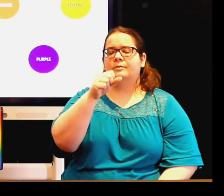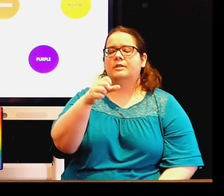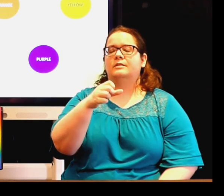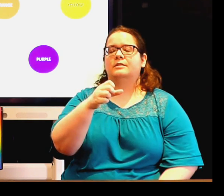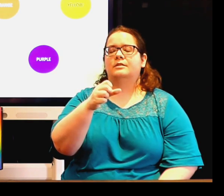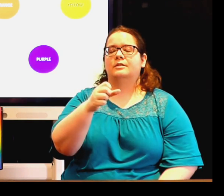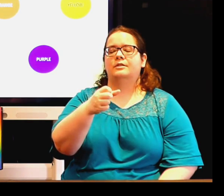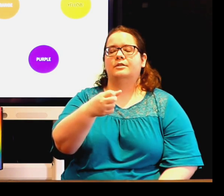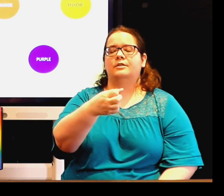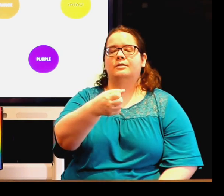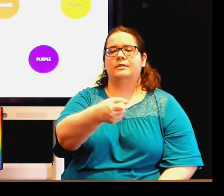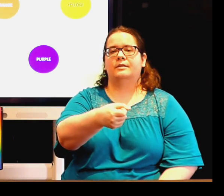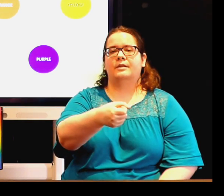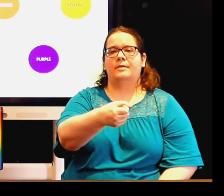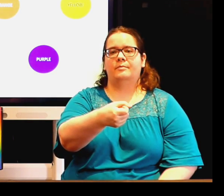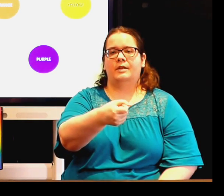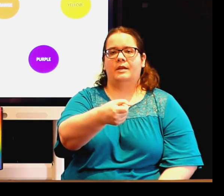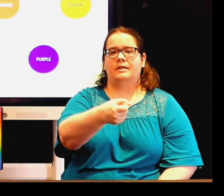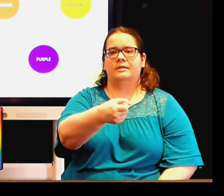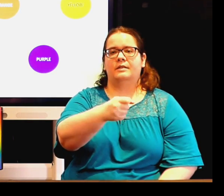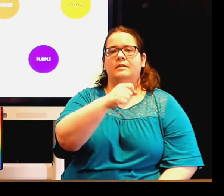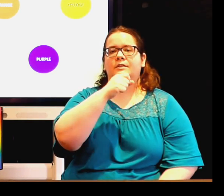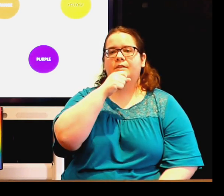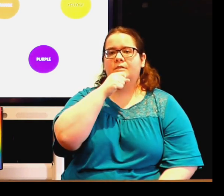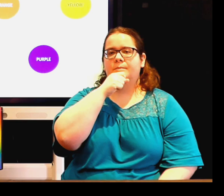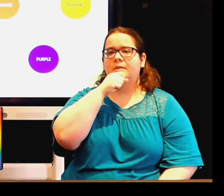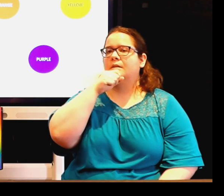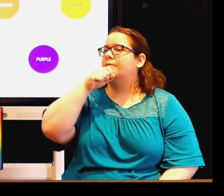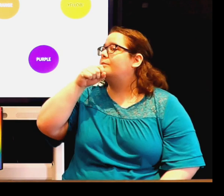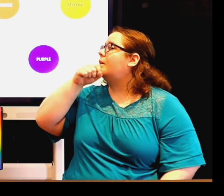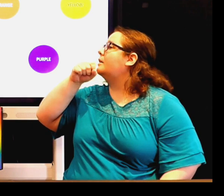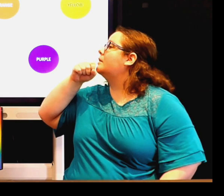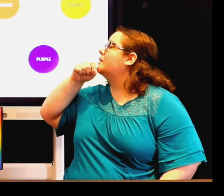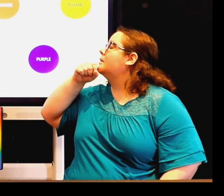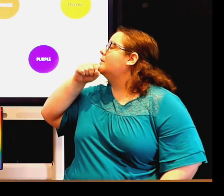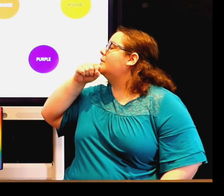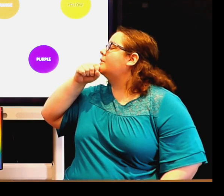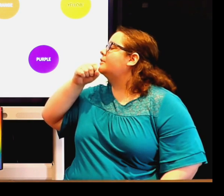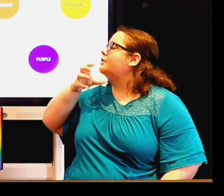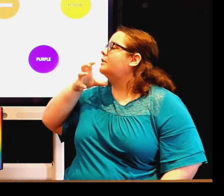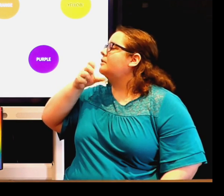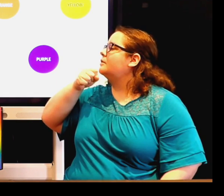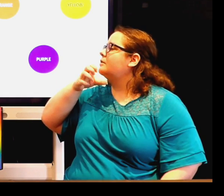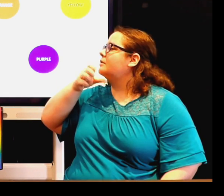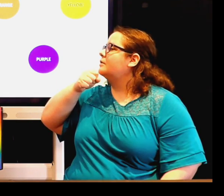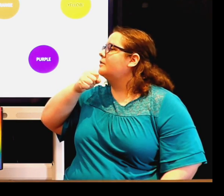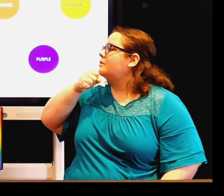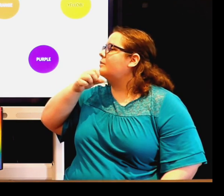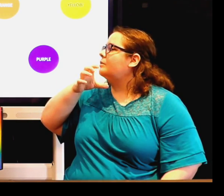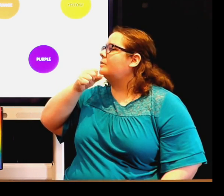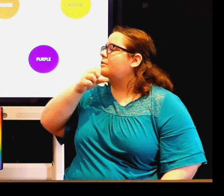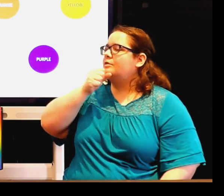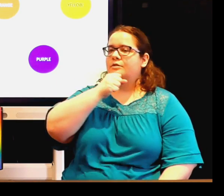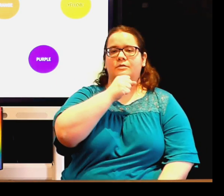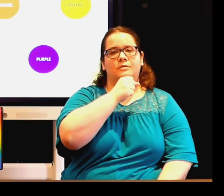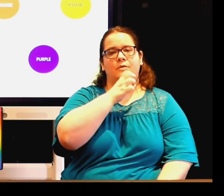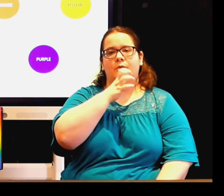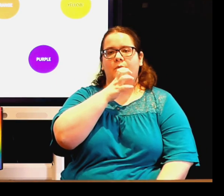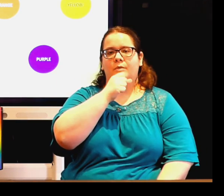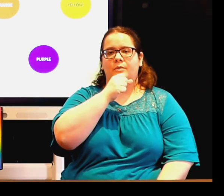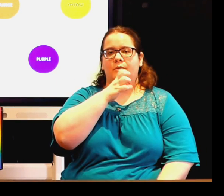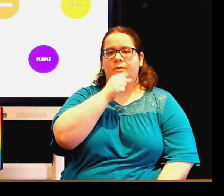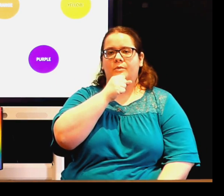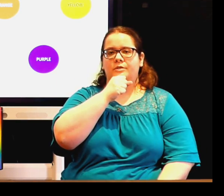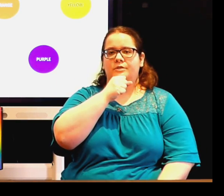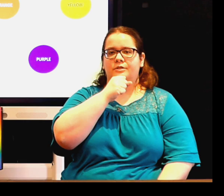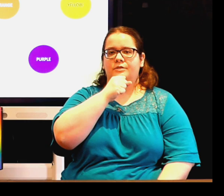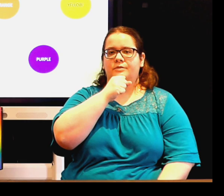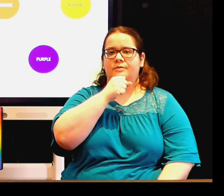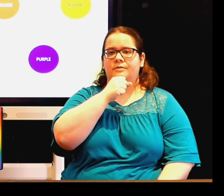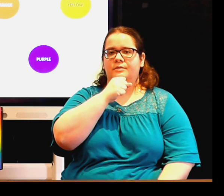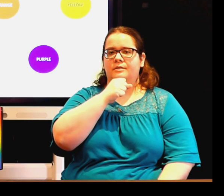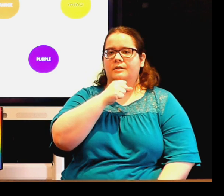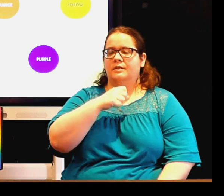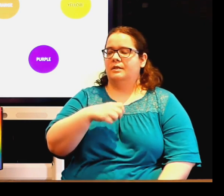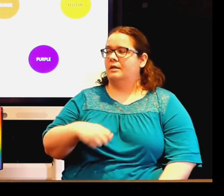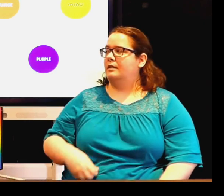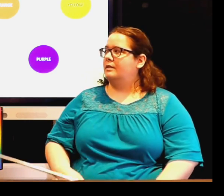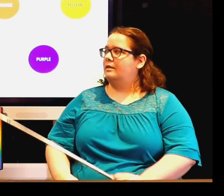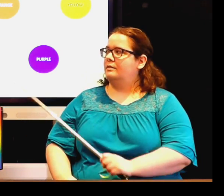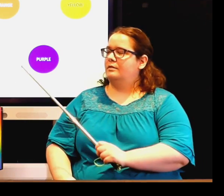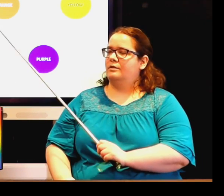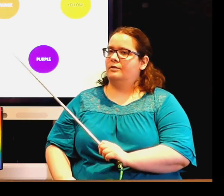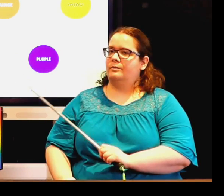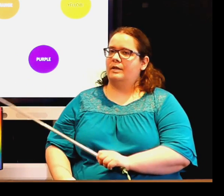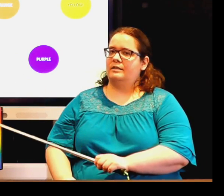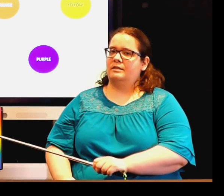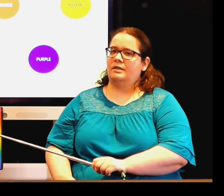want your thumb and index finger to be right near your chin. Orange. And then the rest of